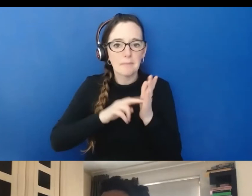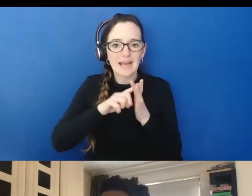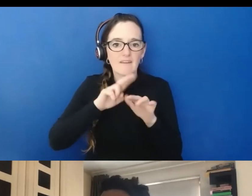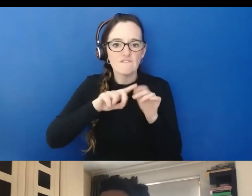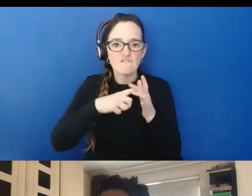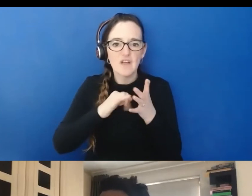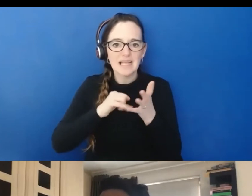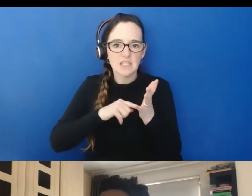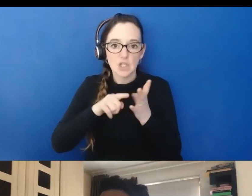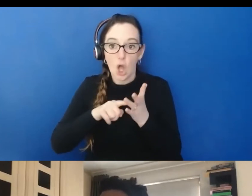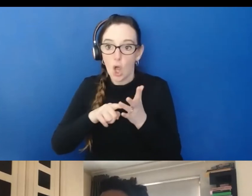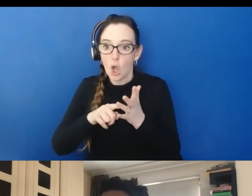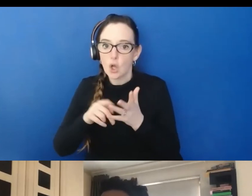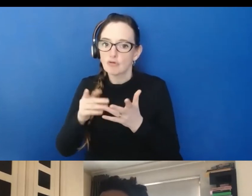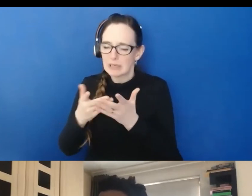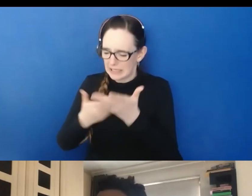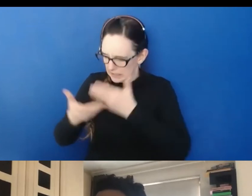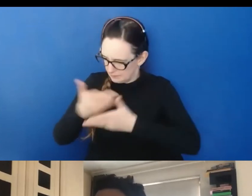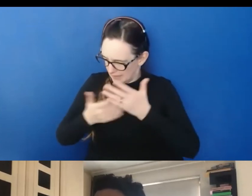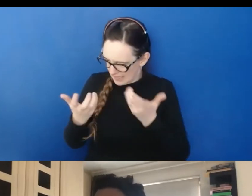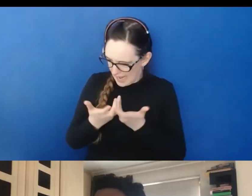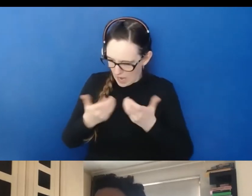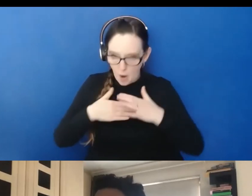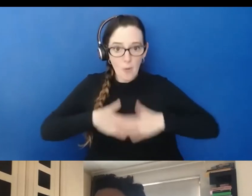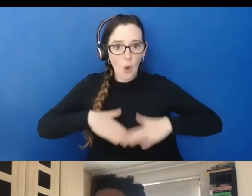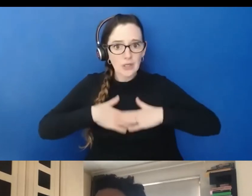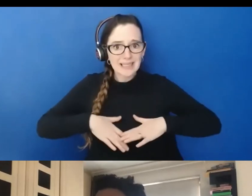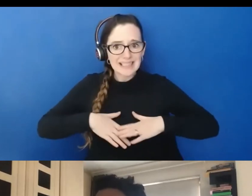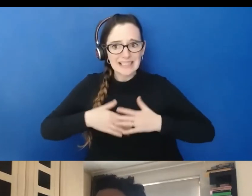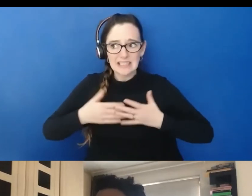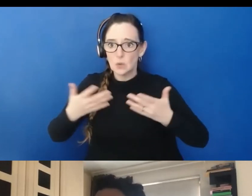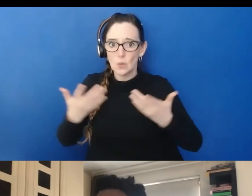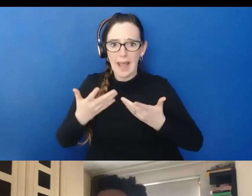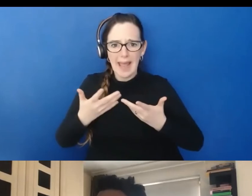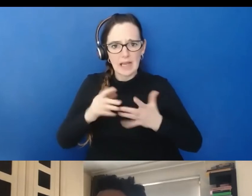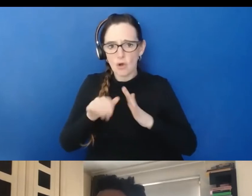space inside the traditional framing of the art world